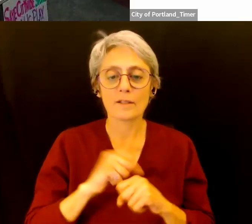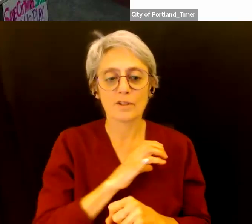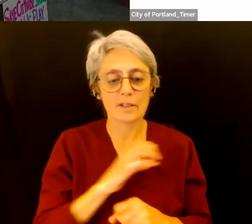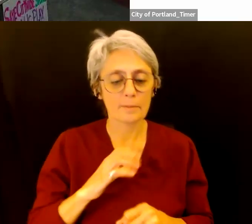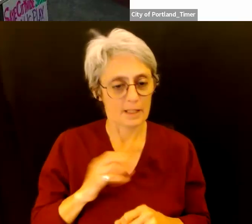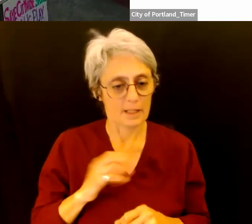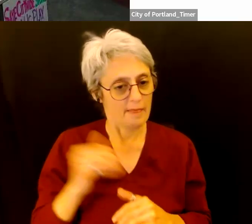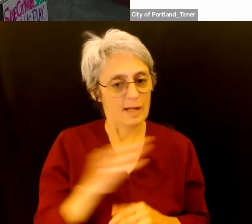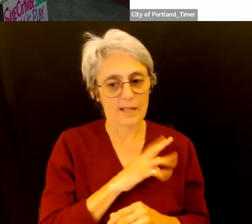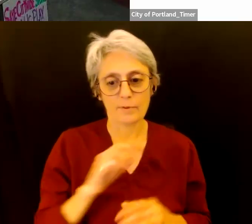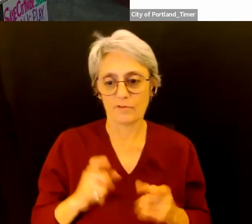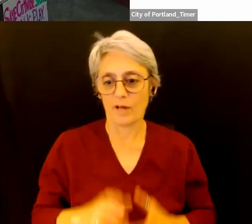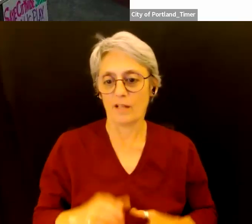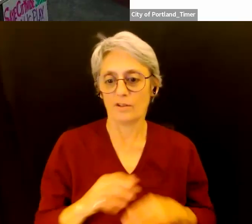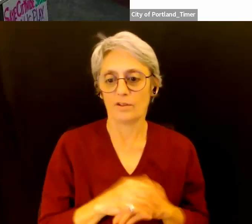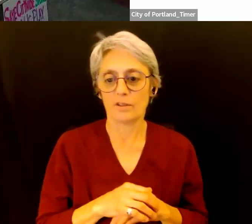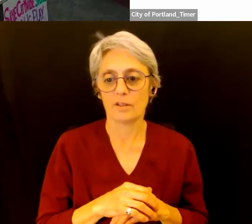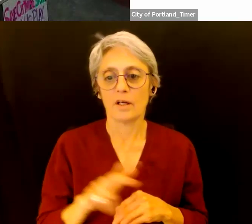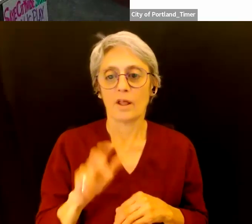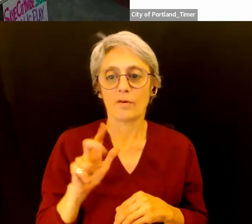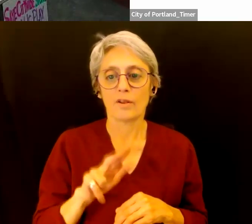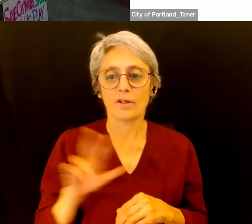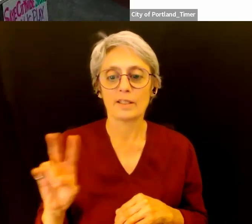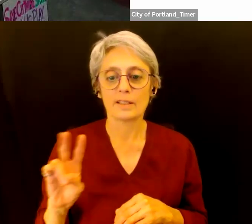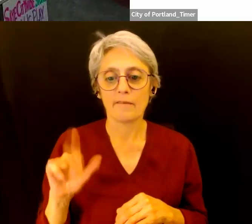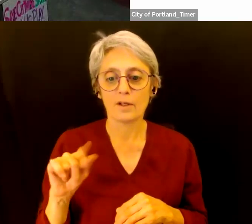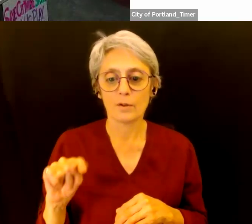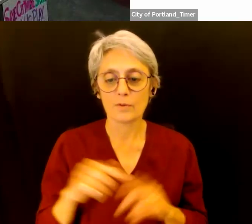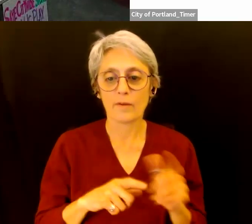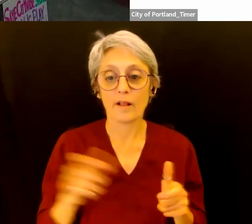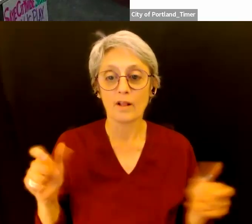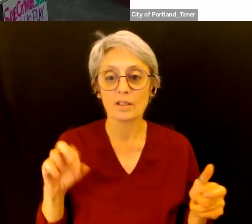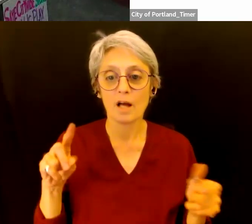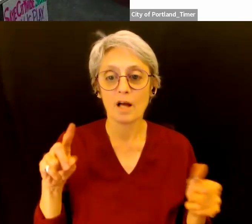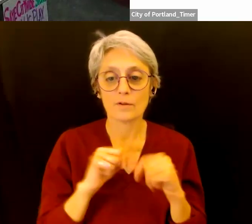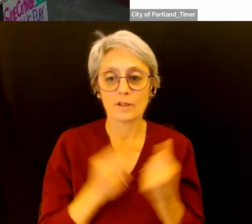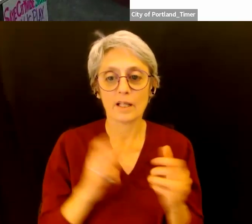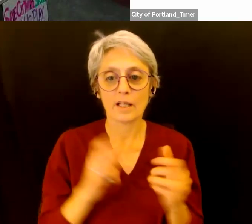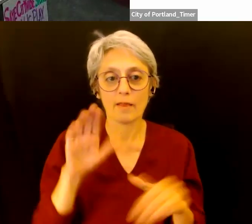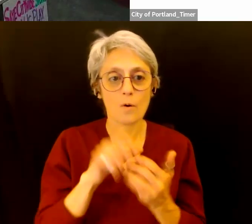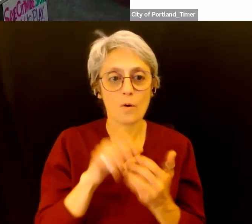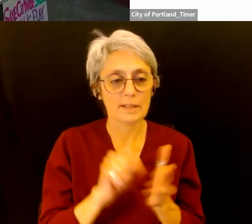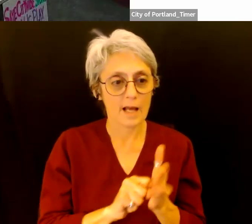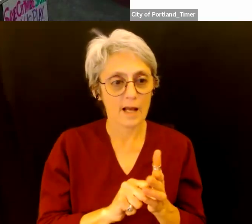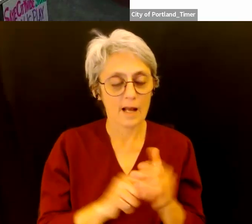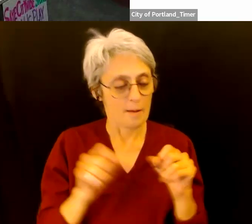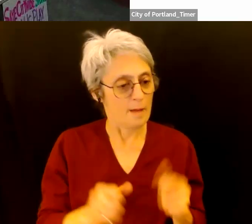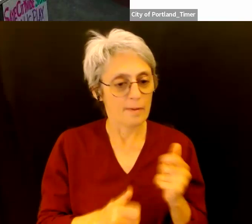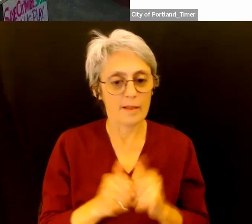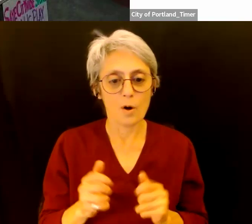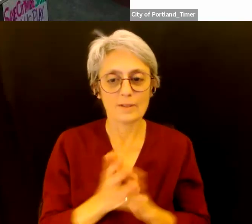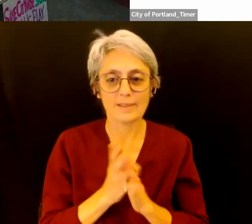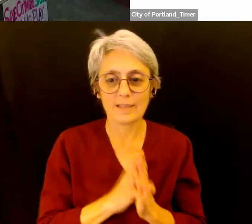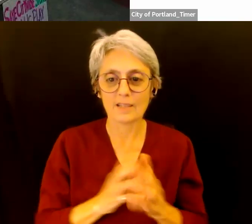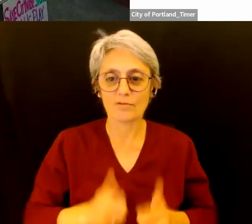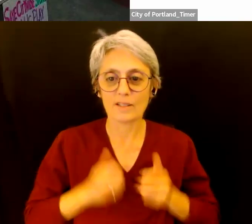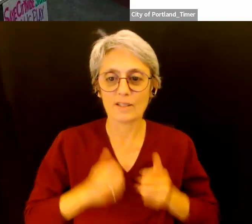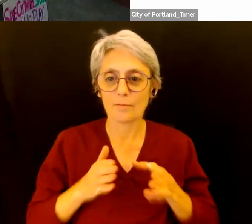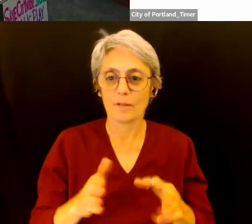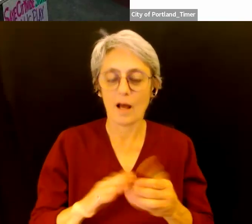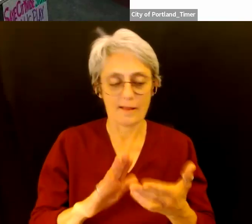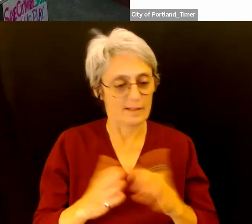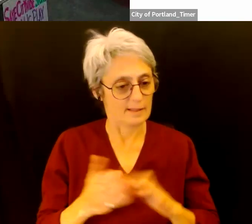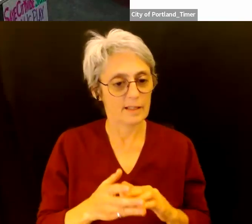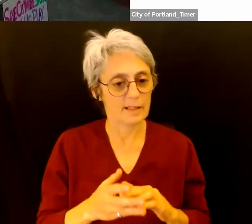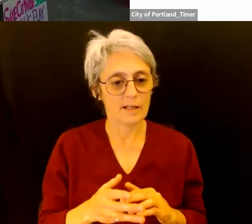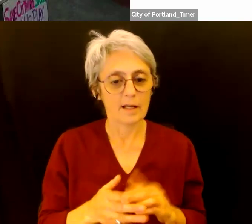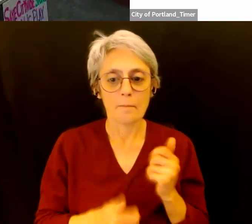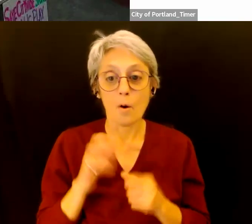At 337 units, we're the largest condo association in the state of Oregon and possibly the densest residential block in the city. That means the most voters per square foot.